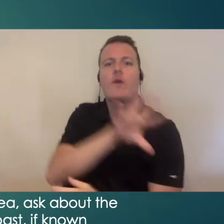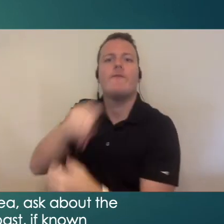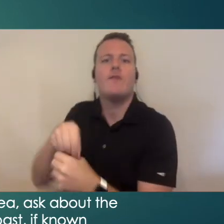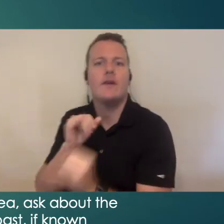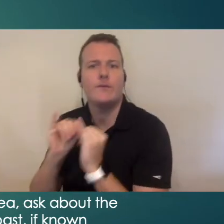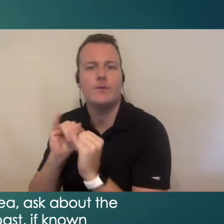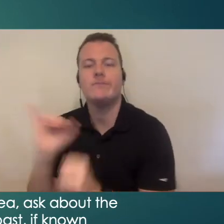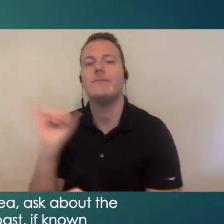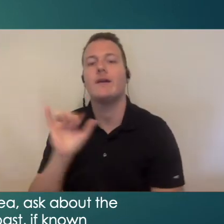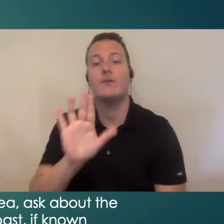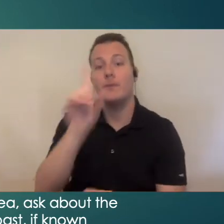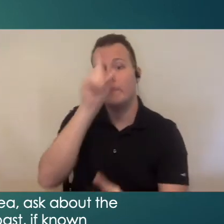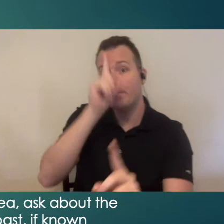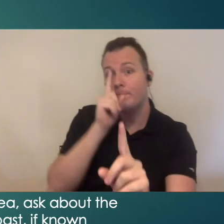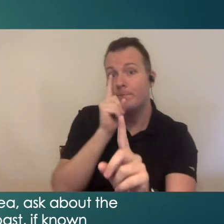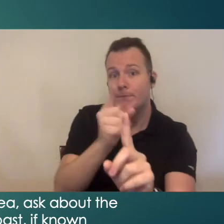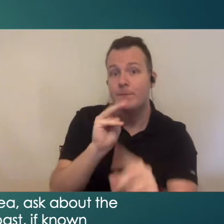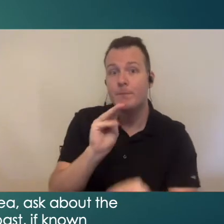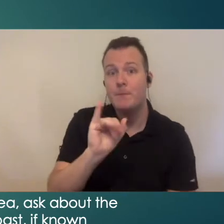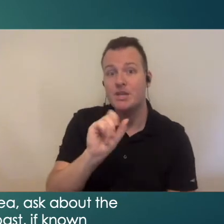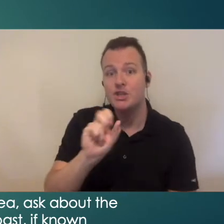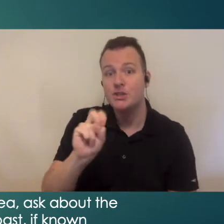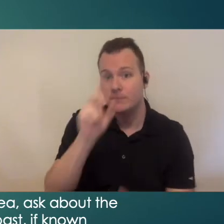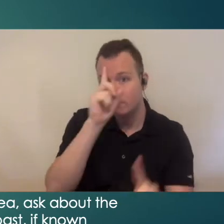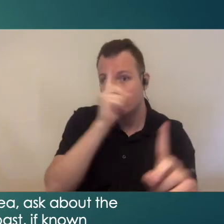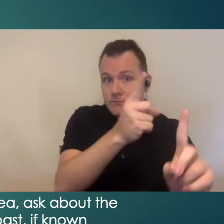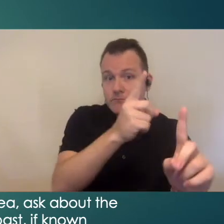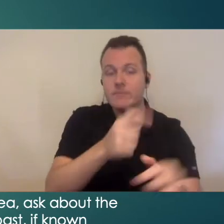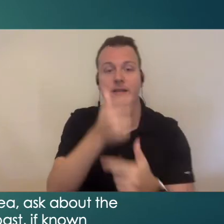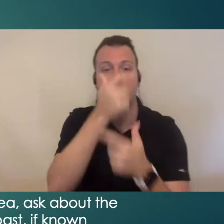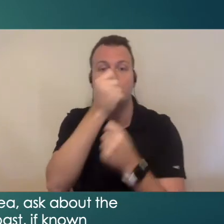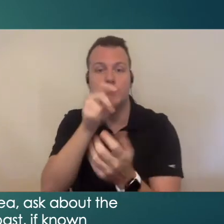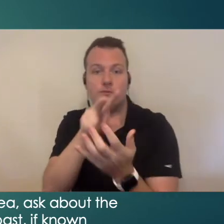could be what the clinic's mission is, maybe something interesting you read,